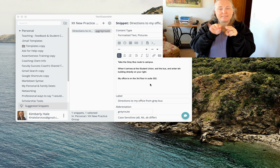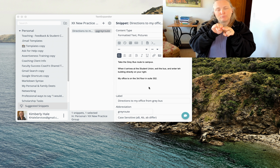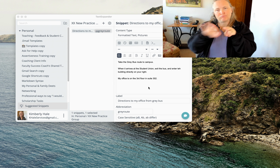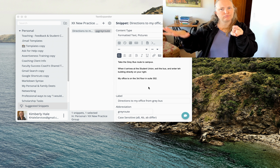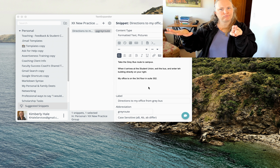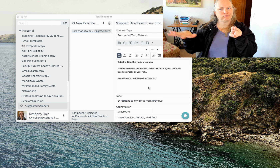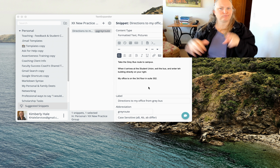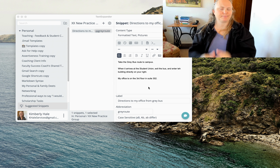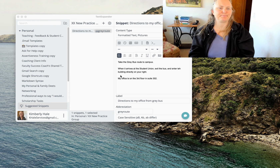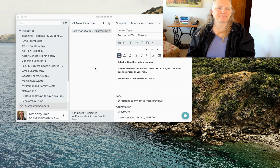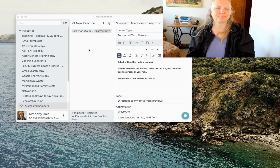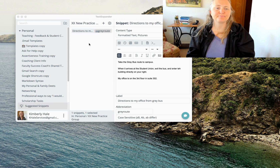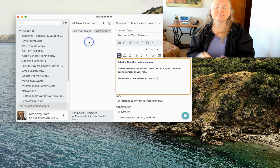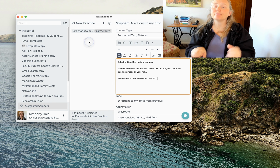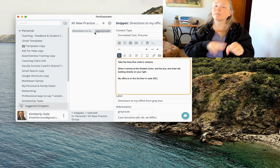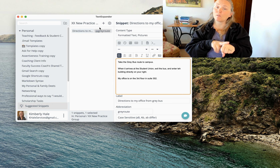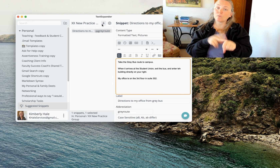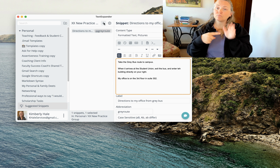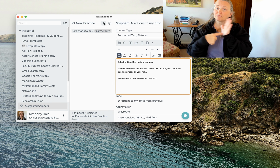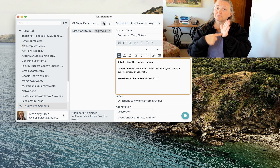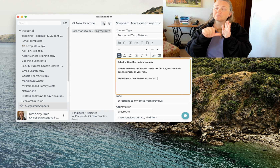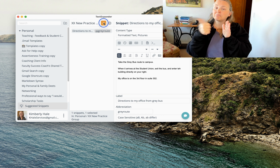So that's one example of a snippet I can create.